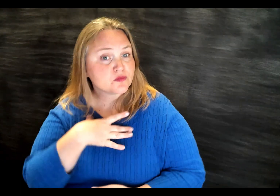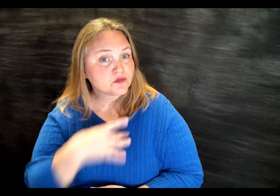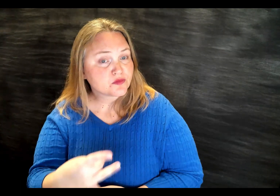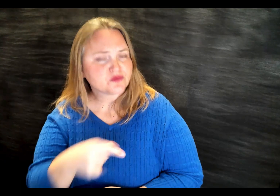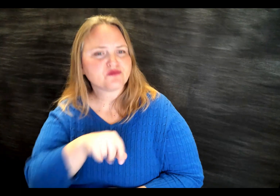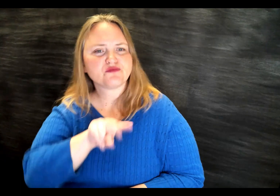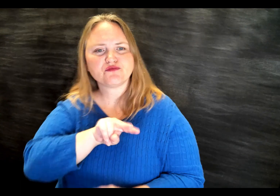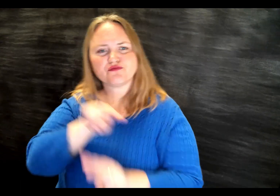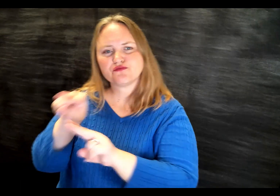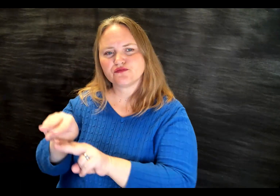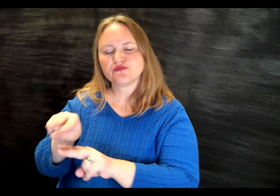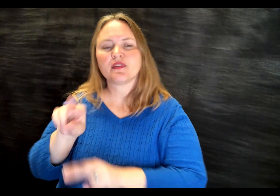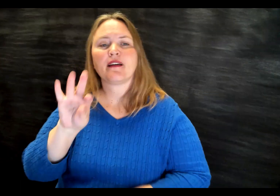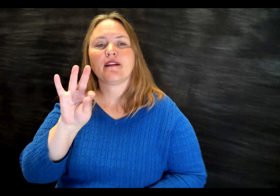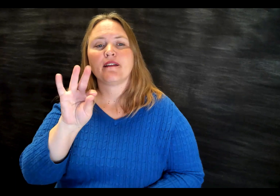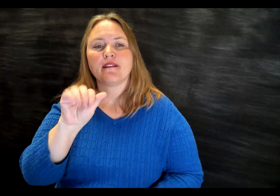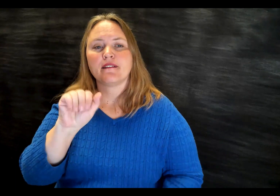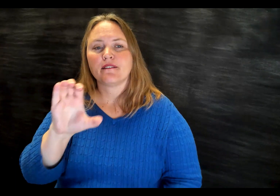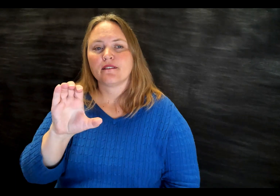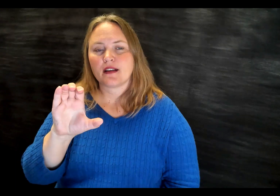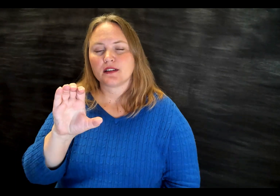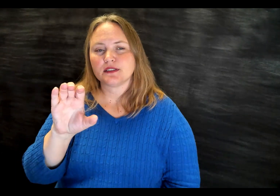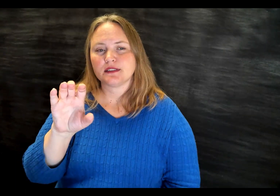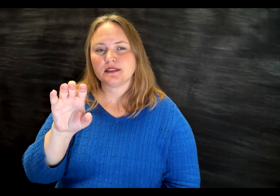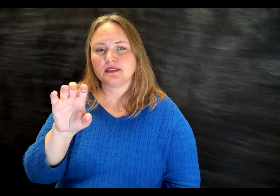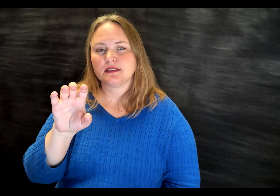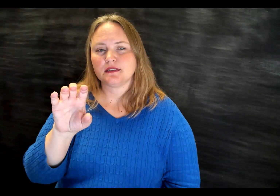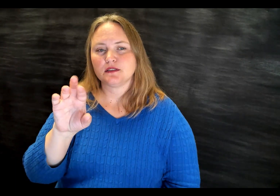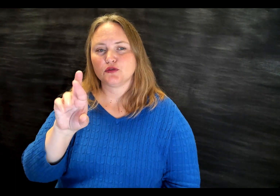If you like this video, you might wanna check out our Faculty Resource Center.